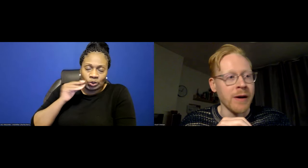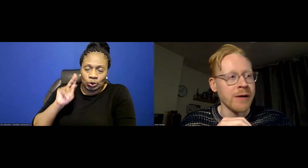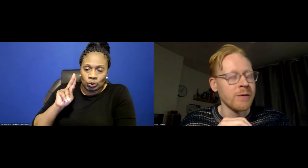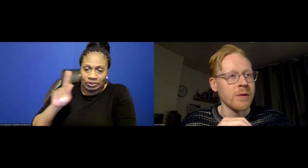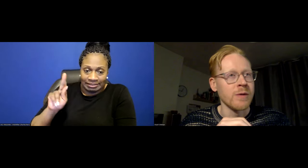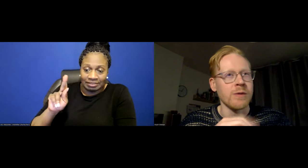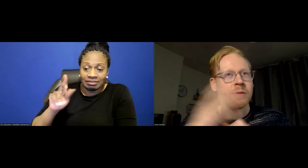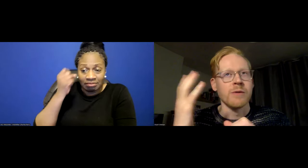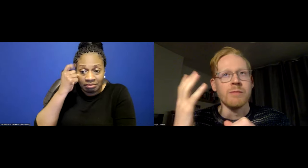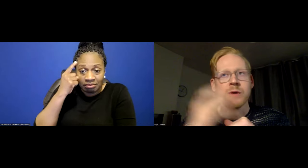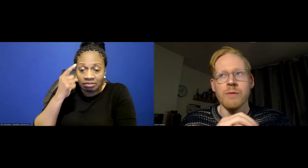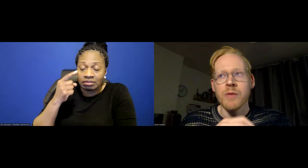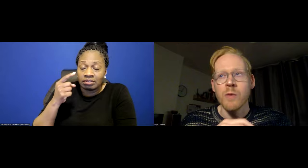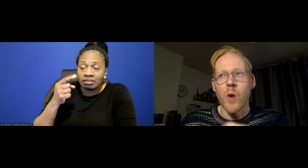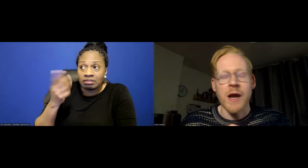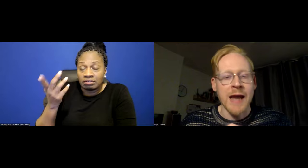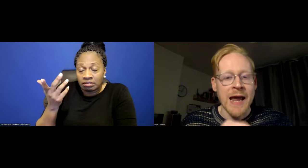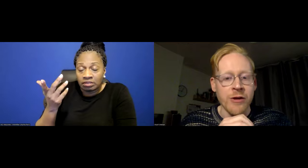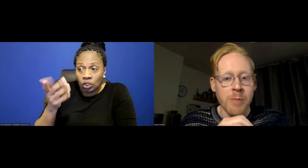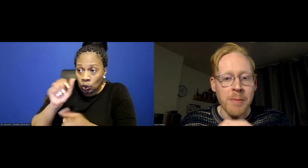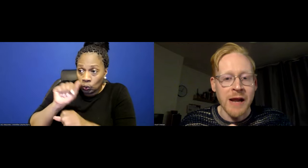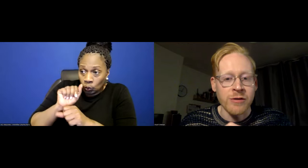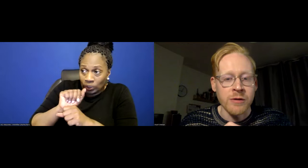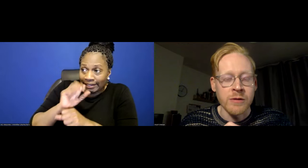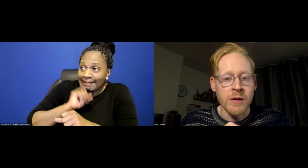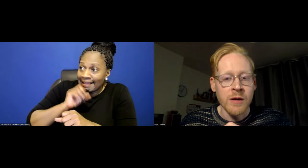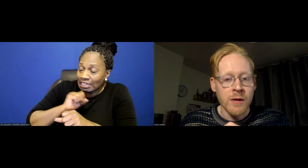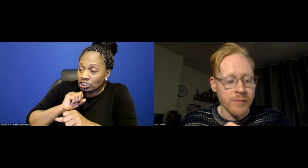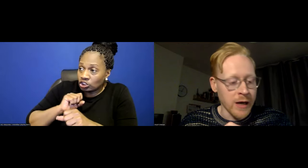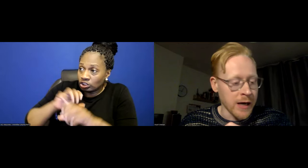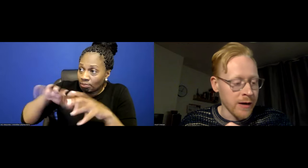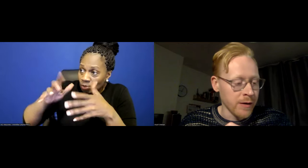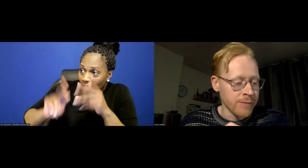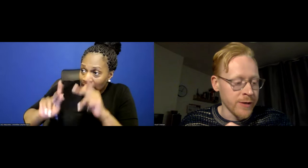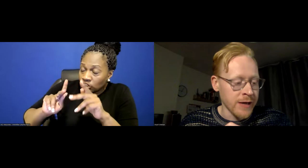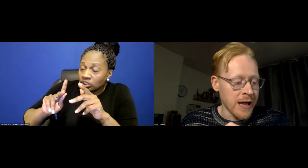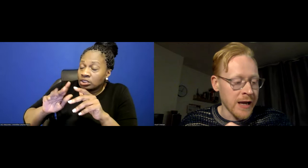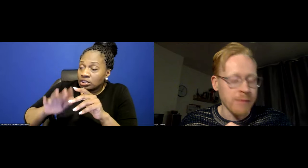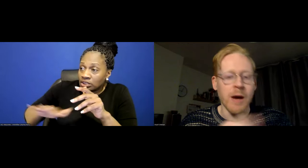but, you know, working age population of the UK,